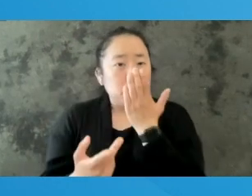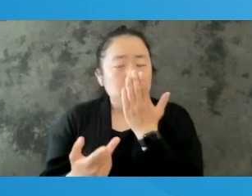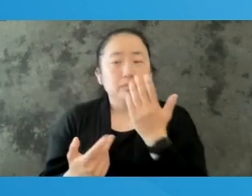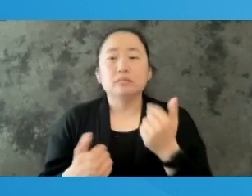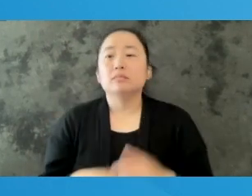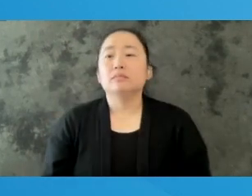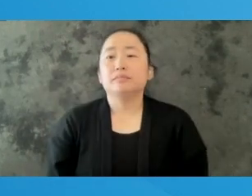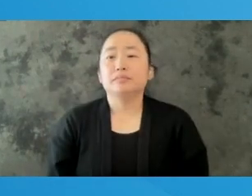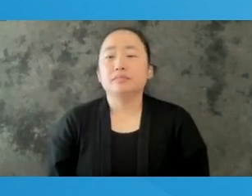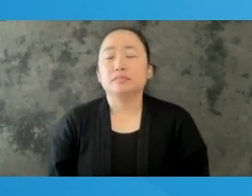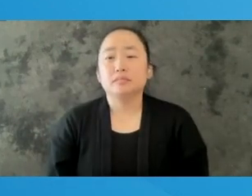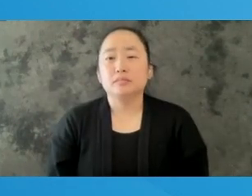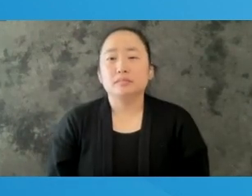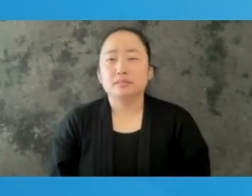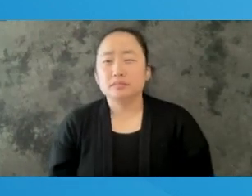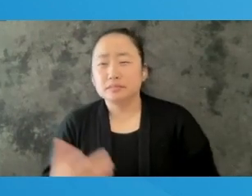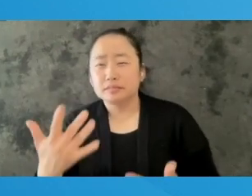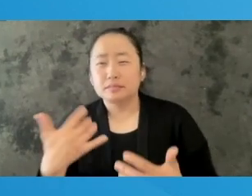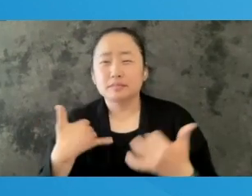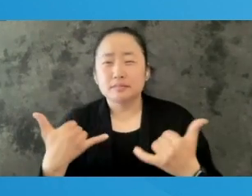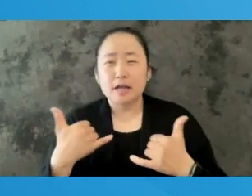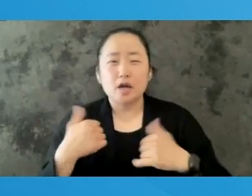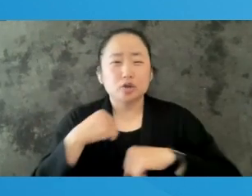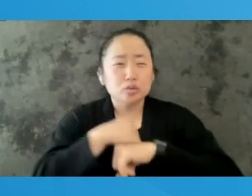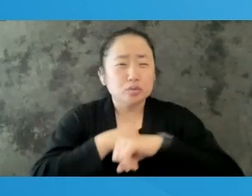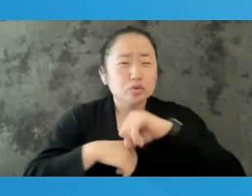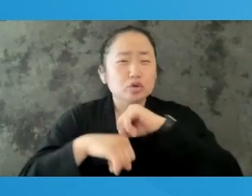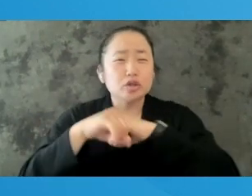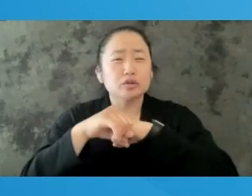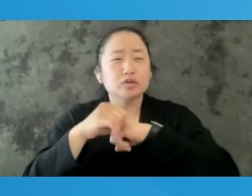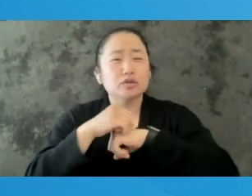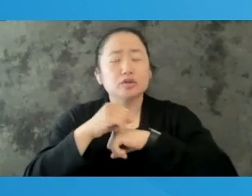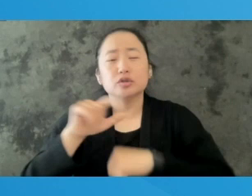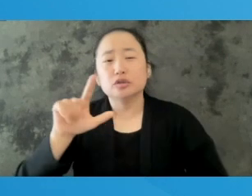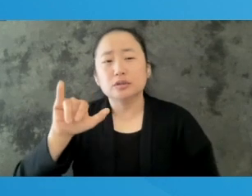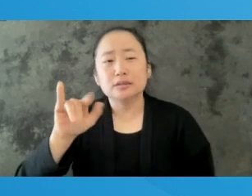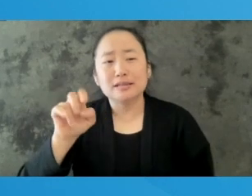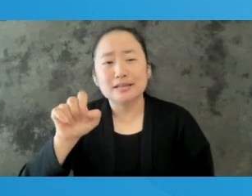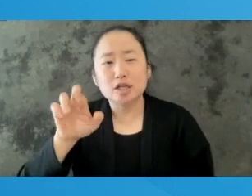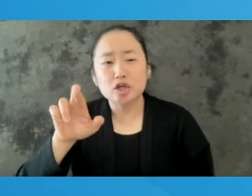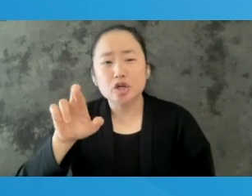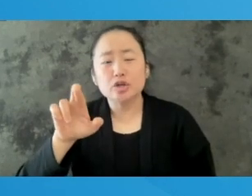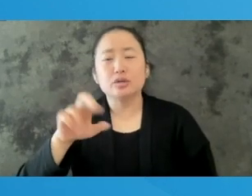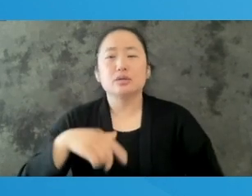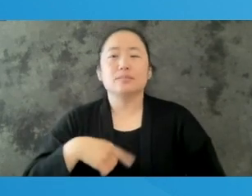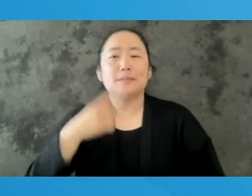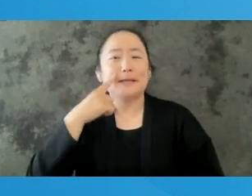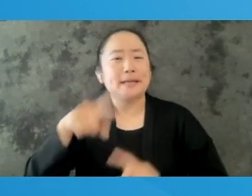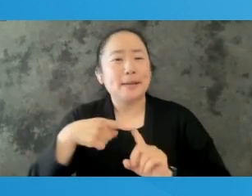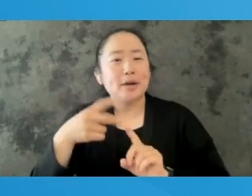It's structured, linear, I'm thinking about kind of a journey as well.